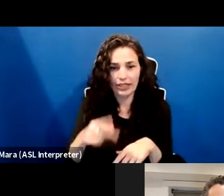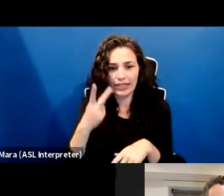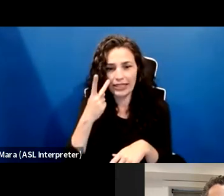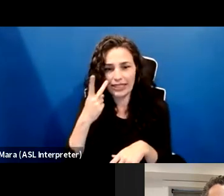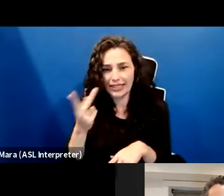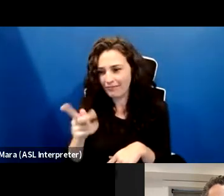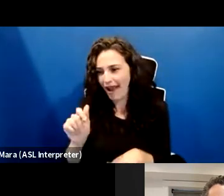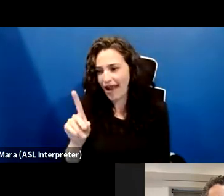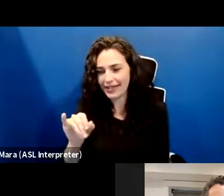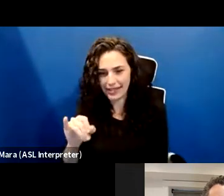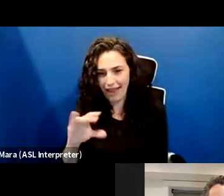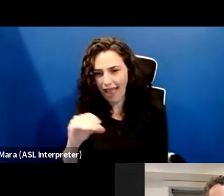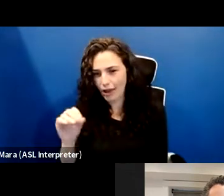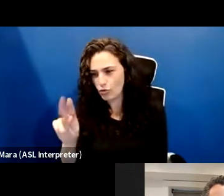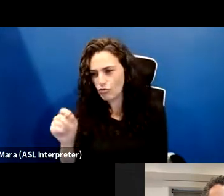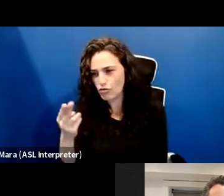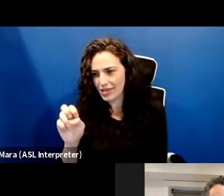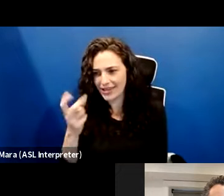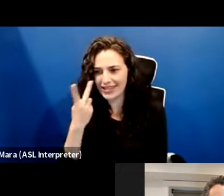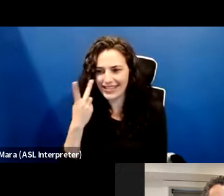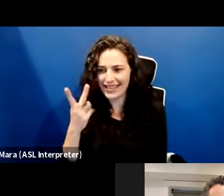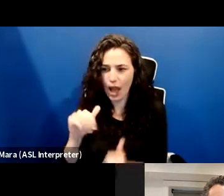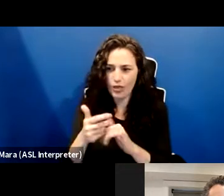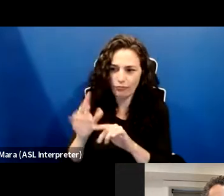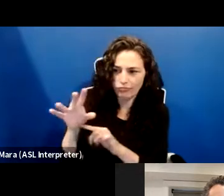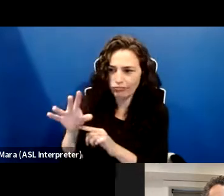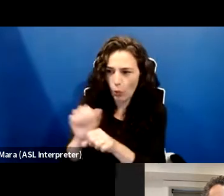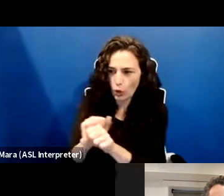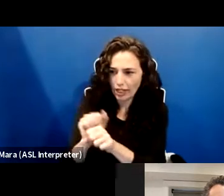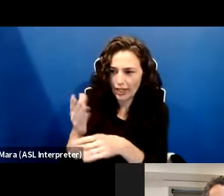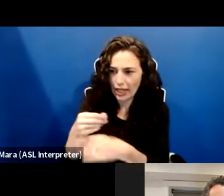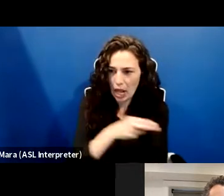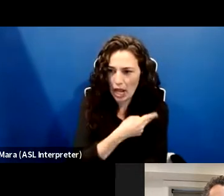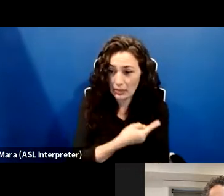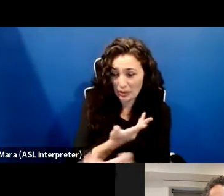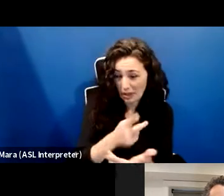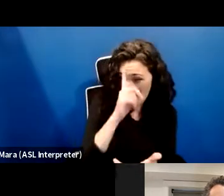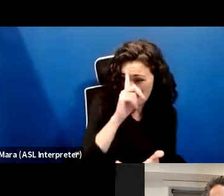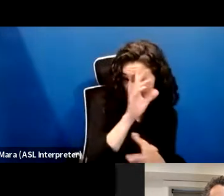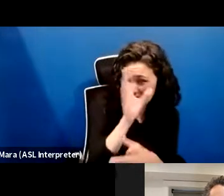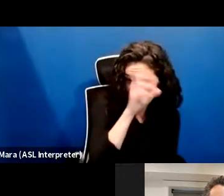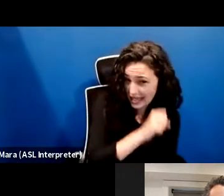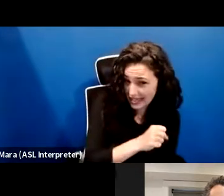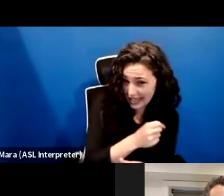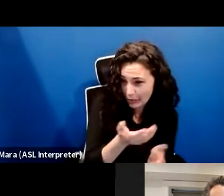that must've made it at least a little bit easier to sort of go along with, sort of welcoming the cameras